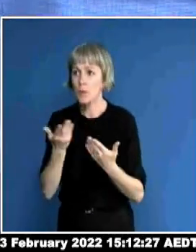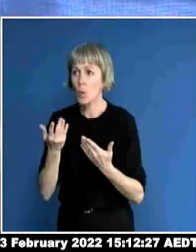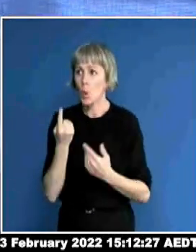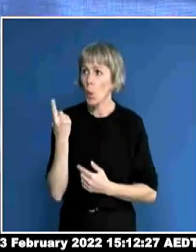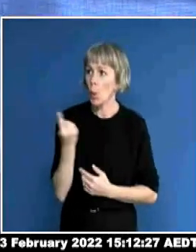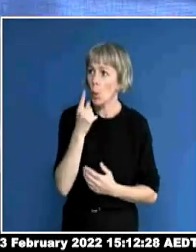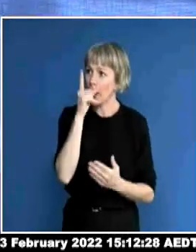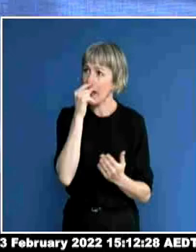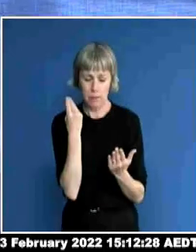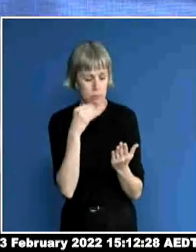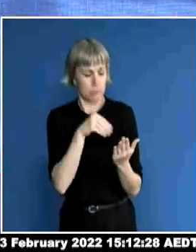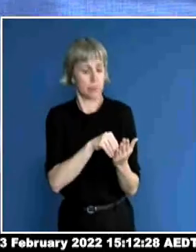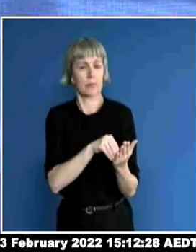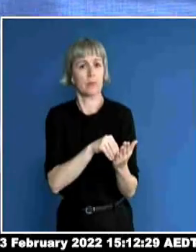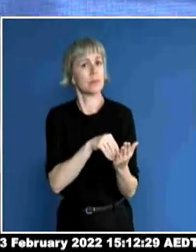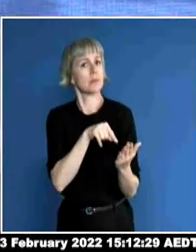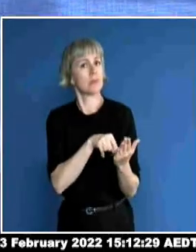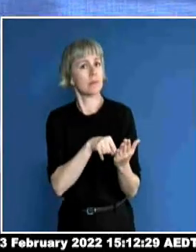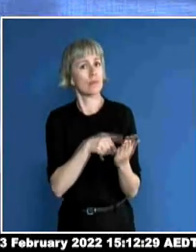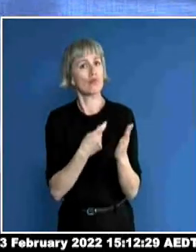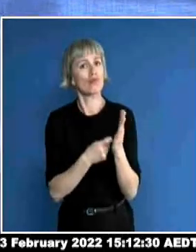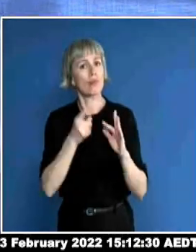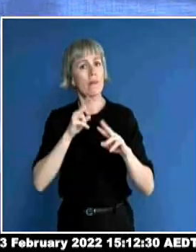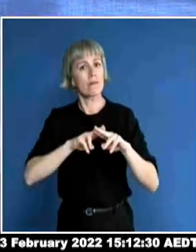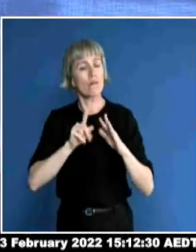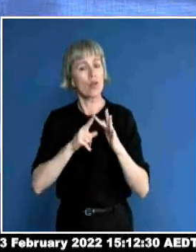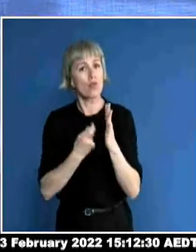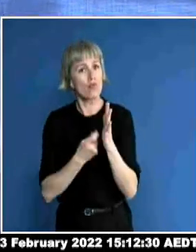but also what options there would be for training courses.